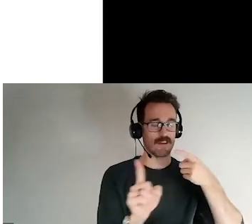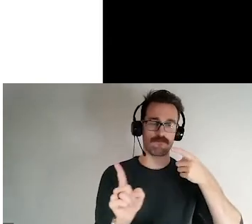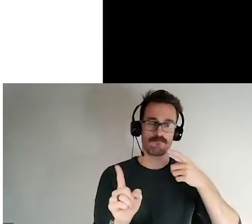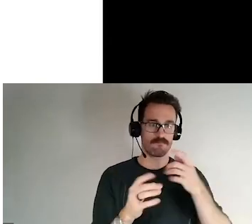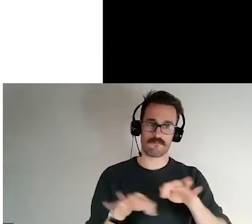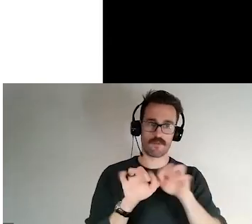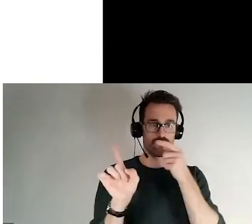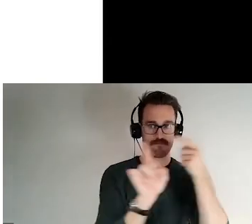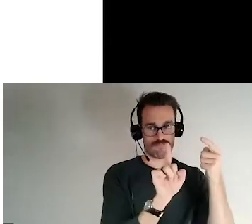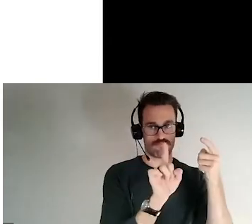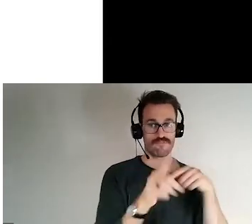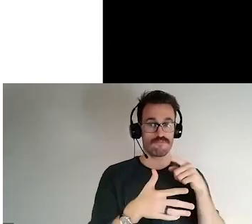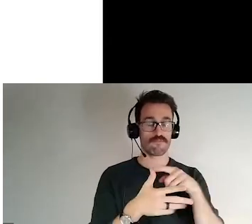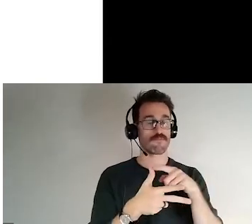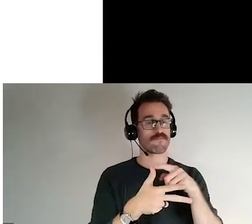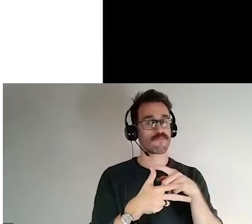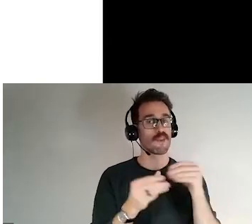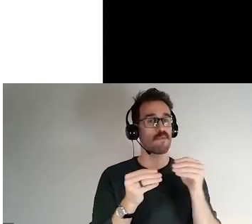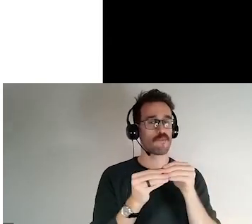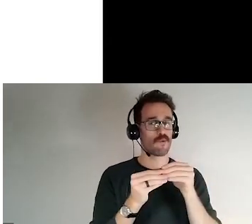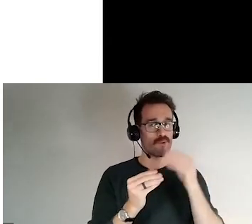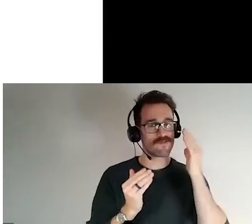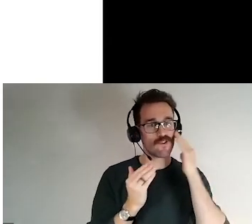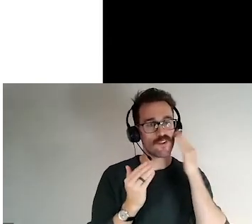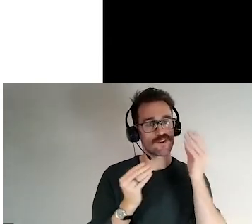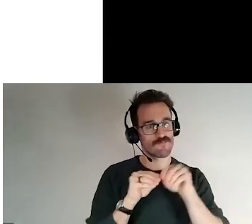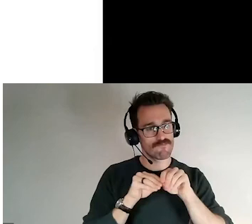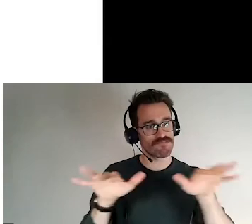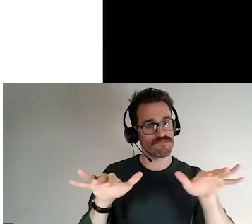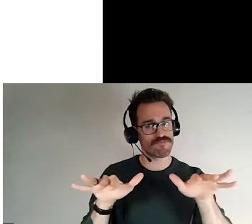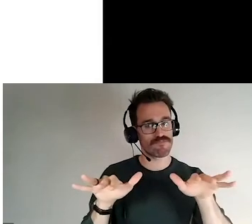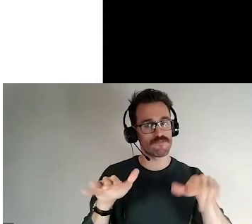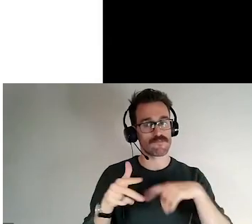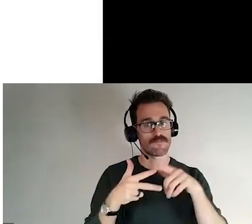knowledge of arthritis management strategies, to empower employers to take a proactive approach,